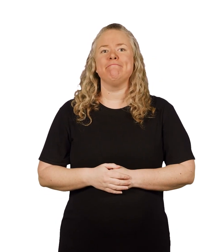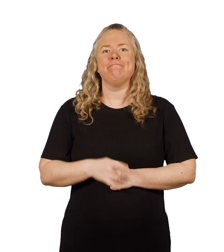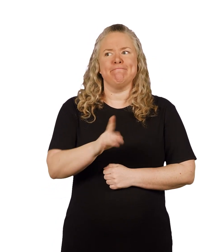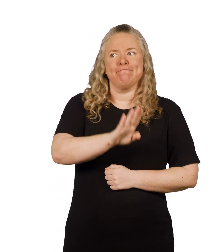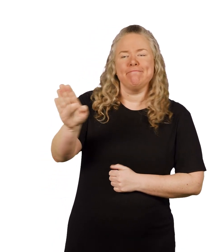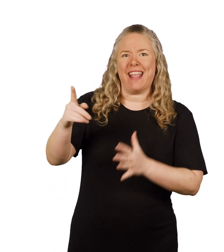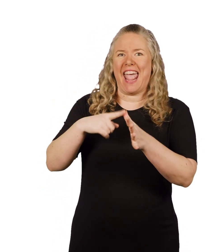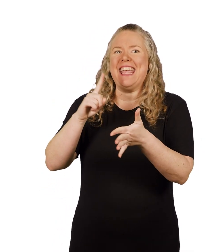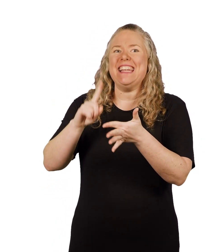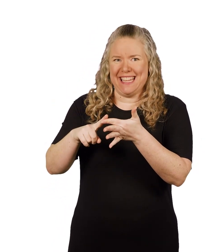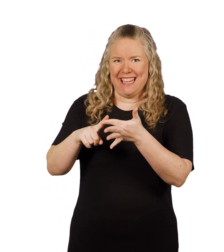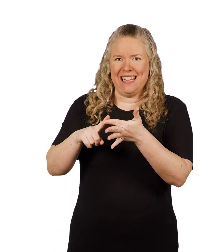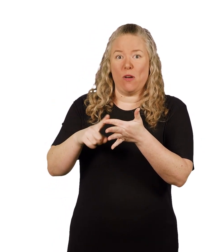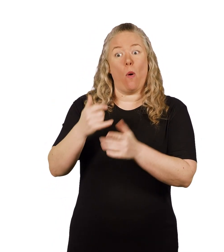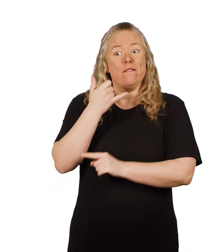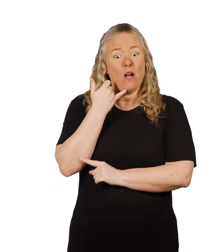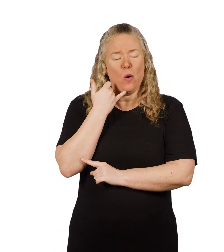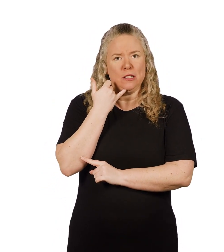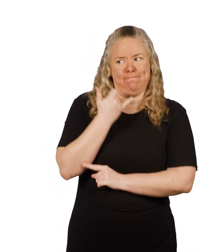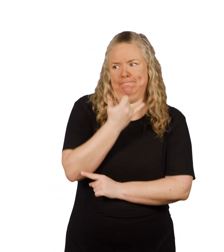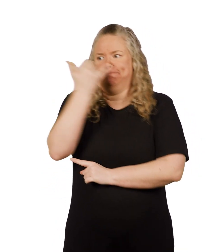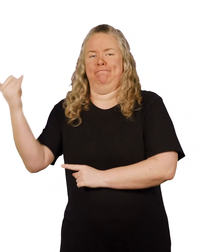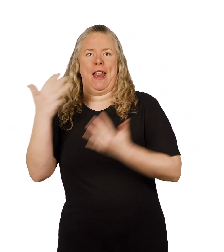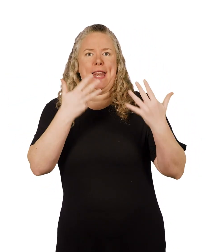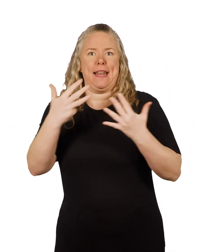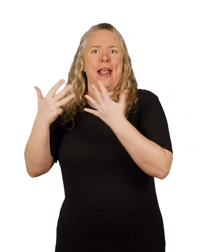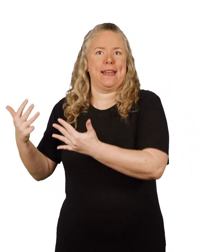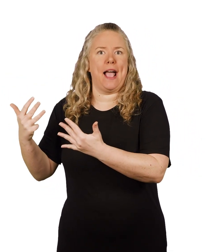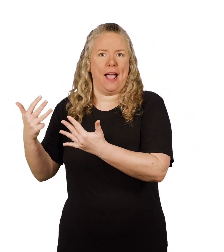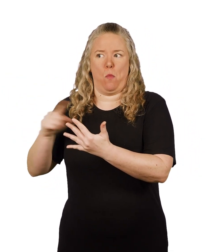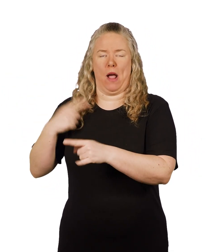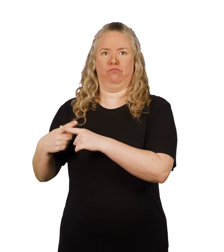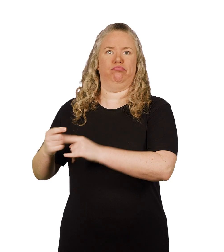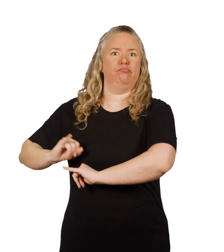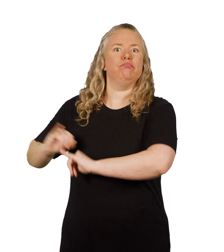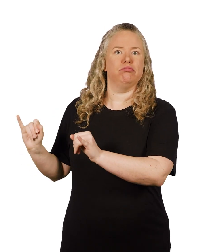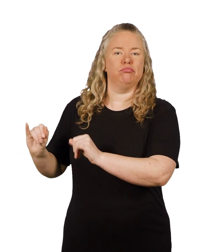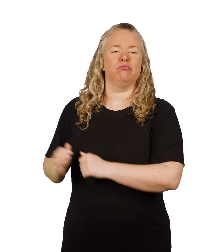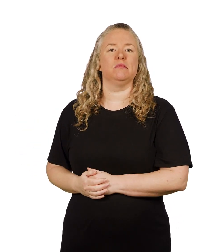go to A&E or be transferred to 999 in an emergency